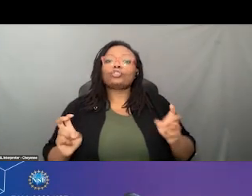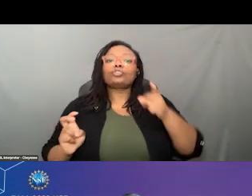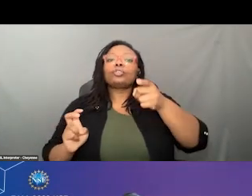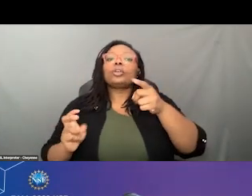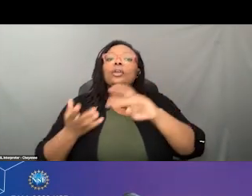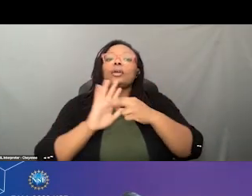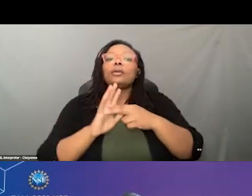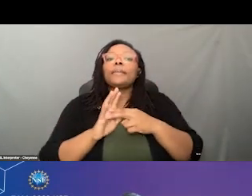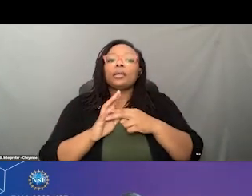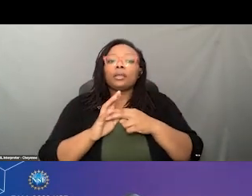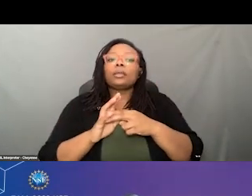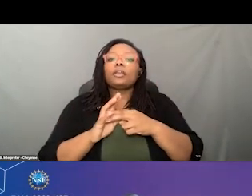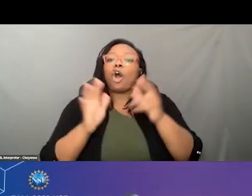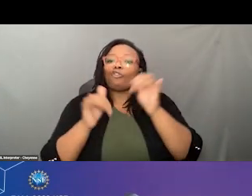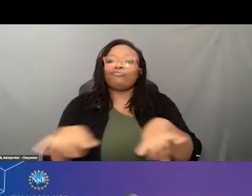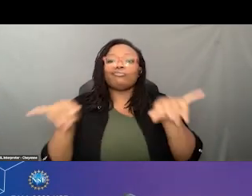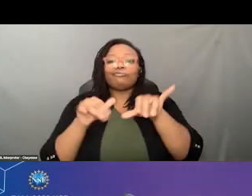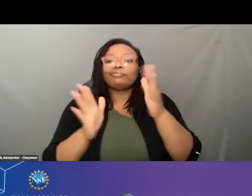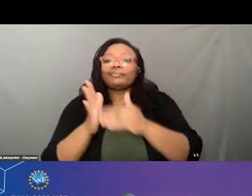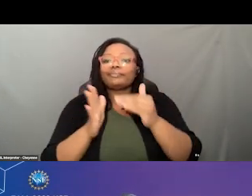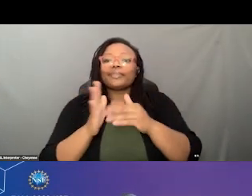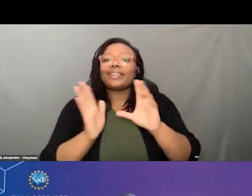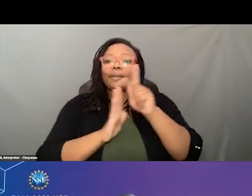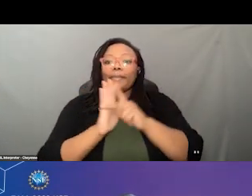which basically are repeating that policy.